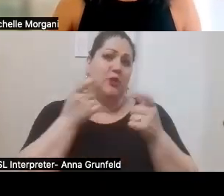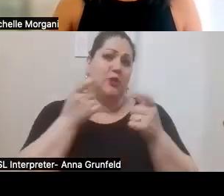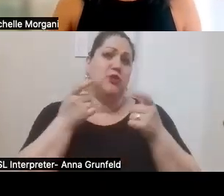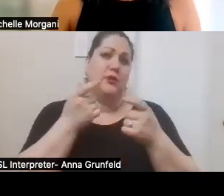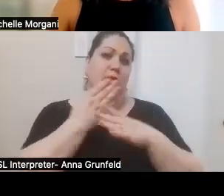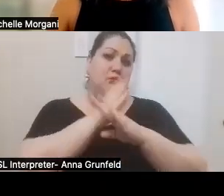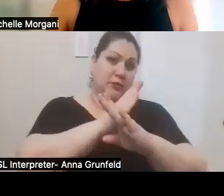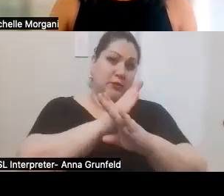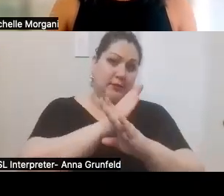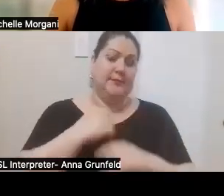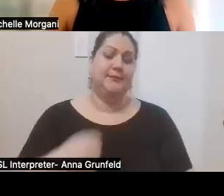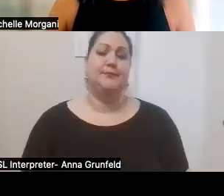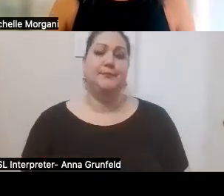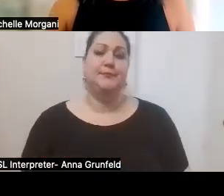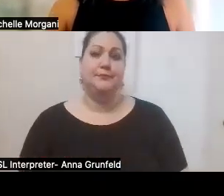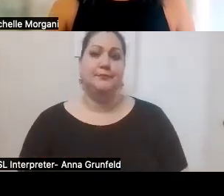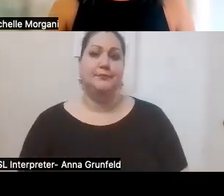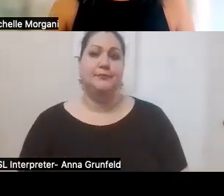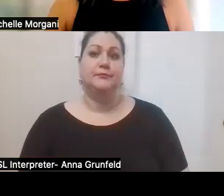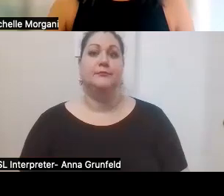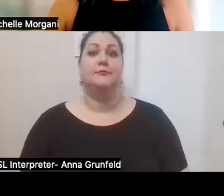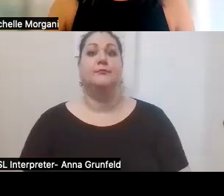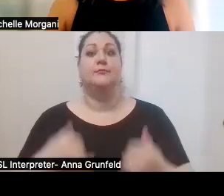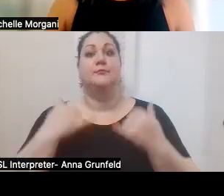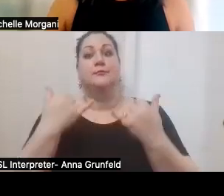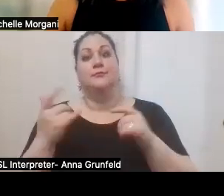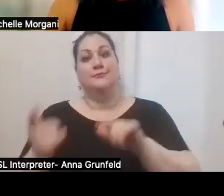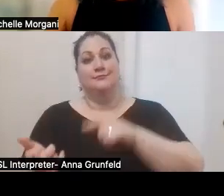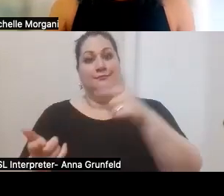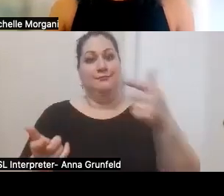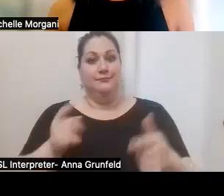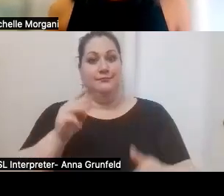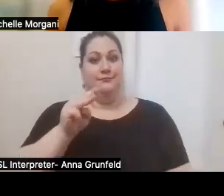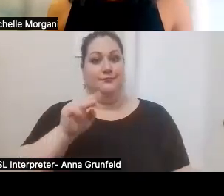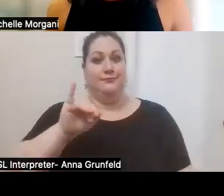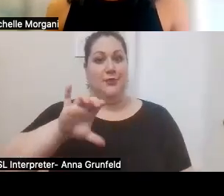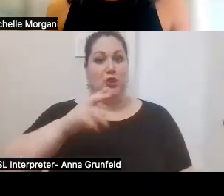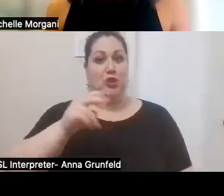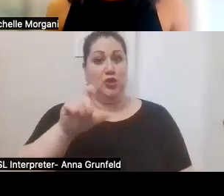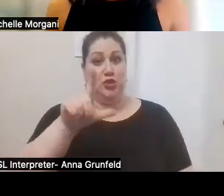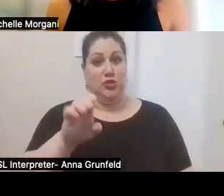And with that, I'm going to pass it back to Michelle for case number three. Thank you, Lake.